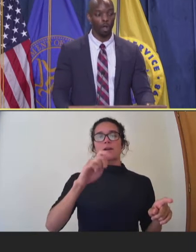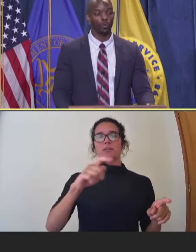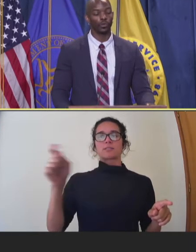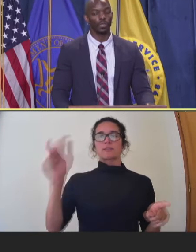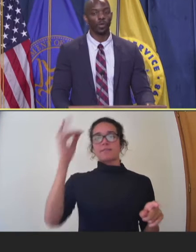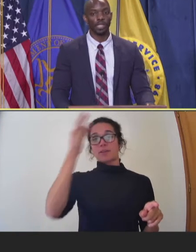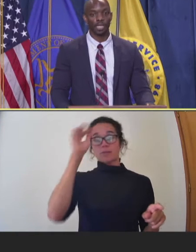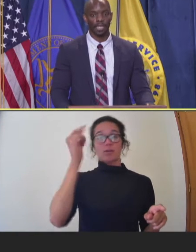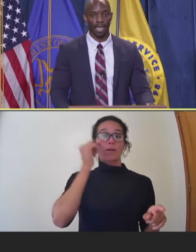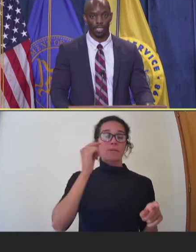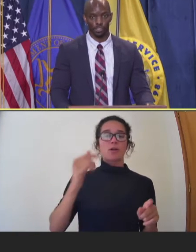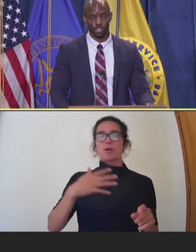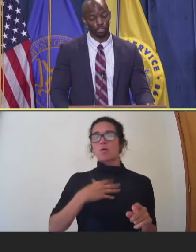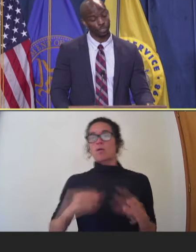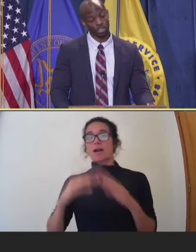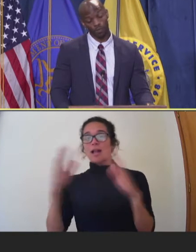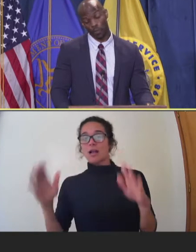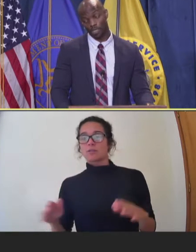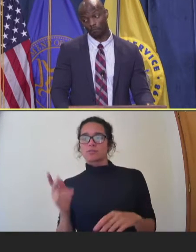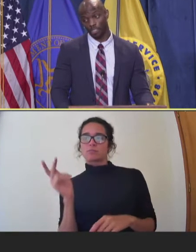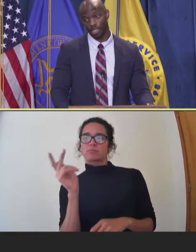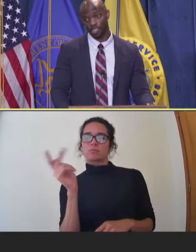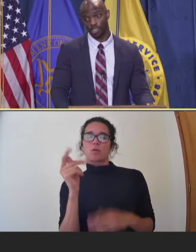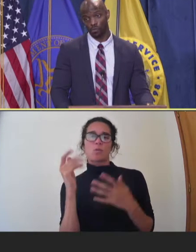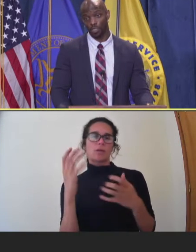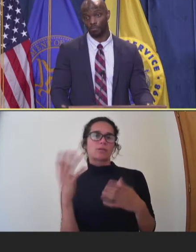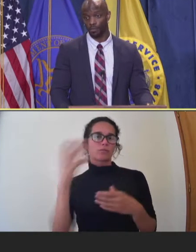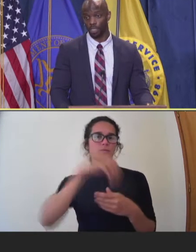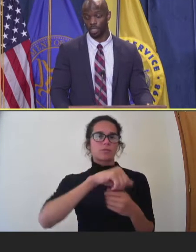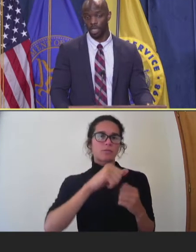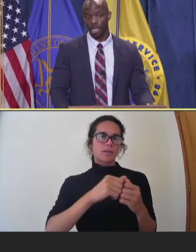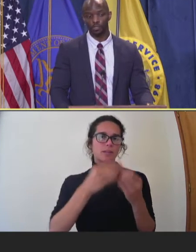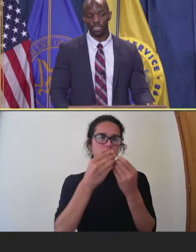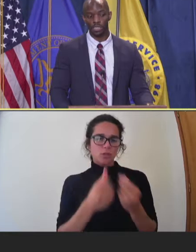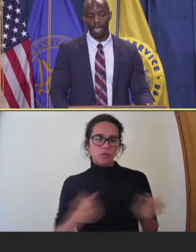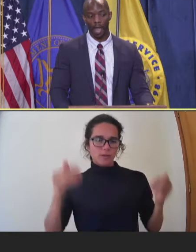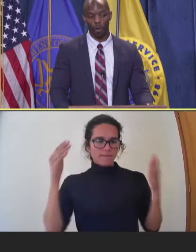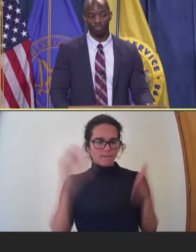we really wanted to engage in a solutions focused conversation with community to really see how they